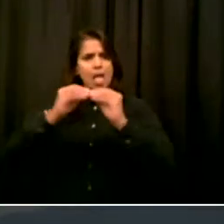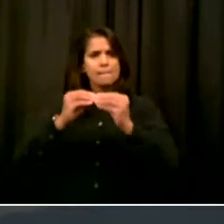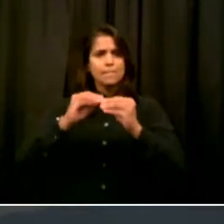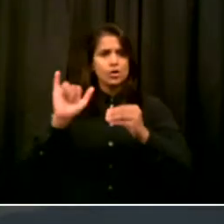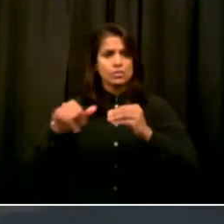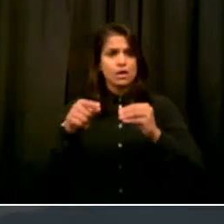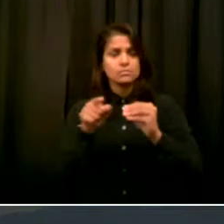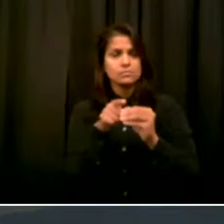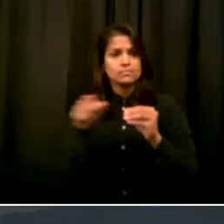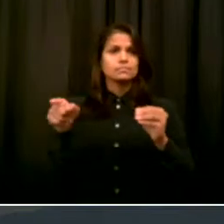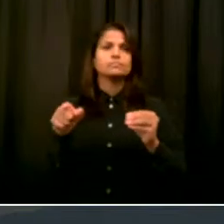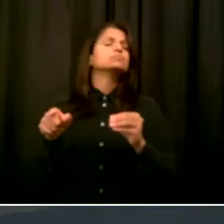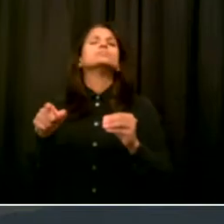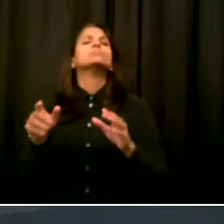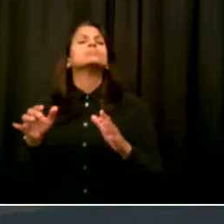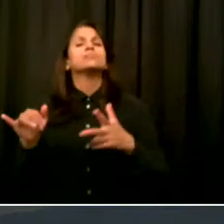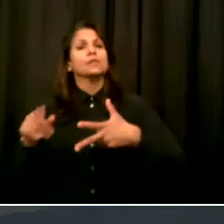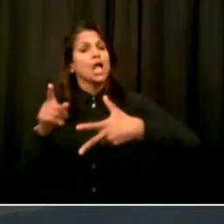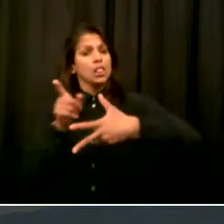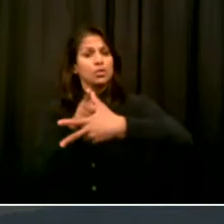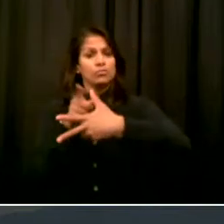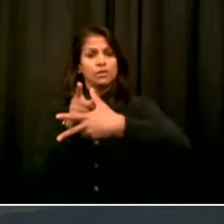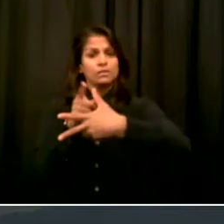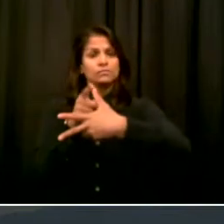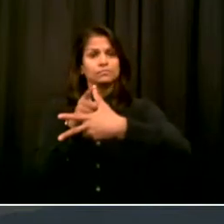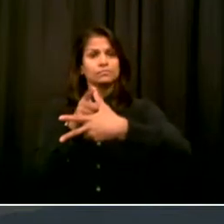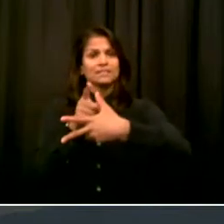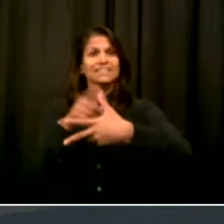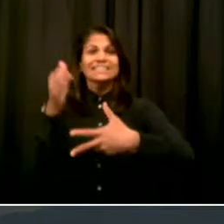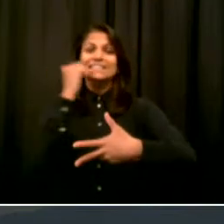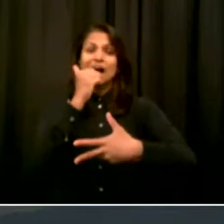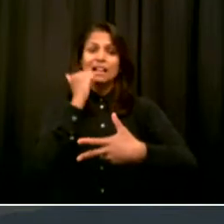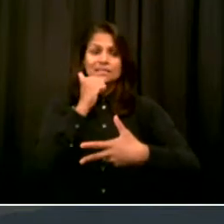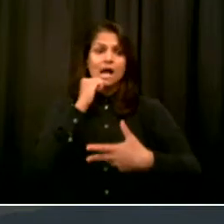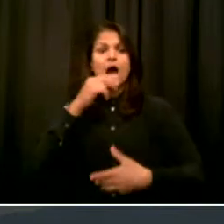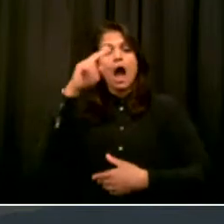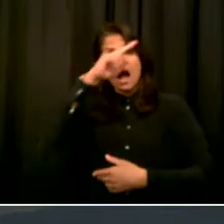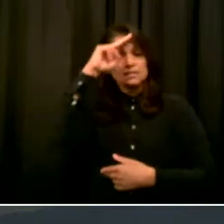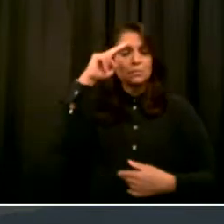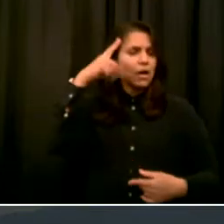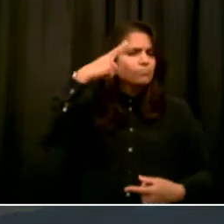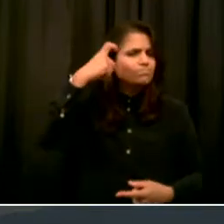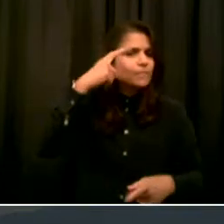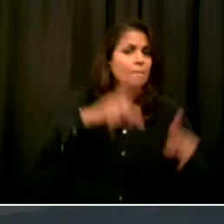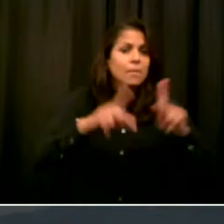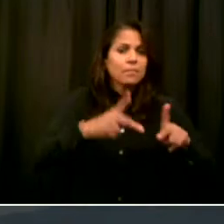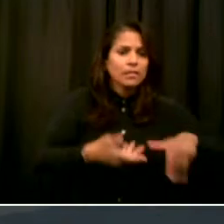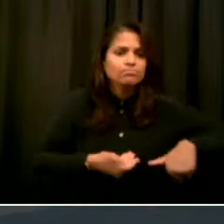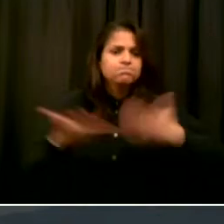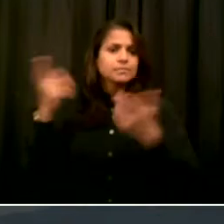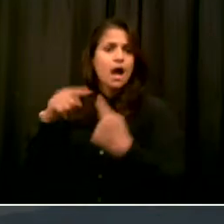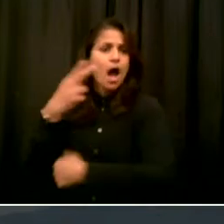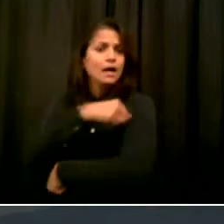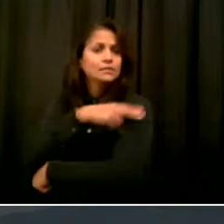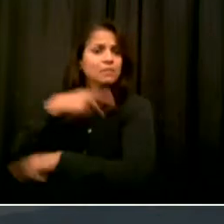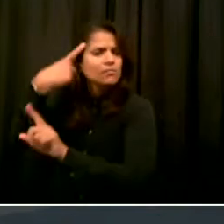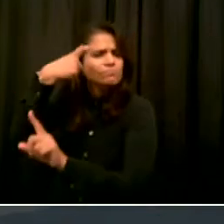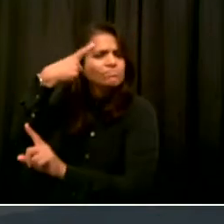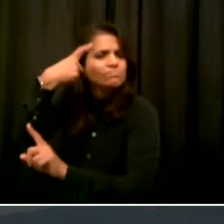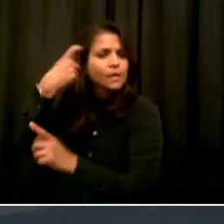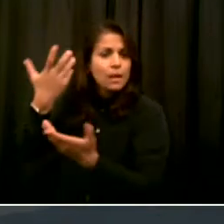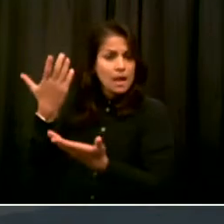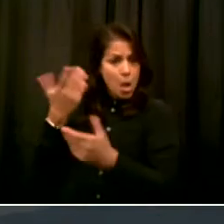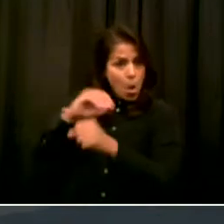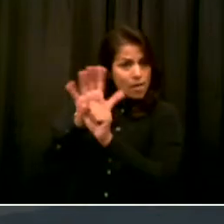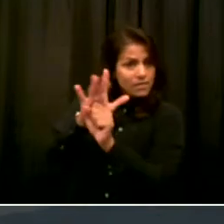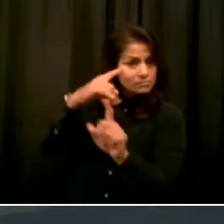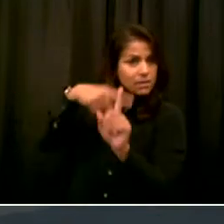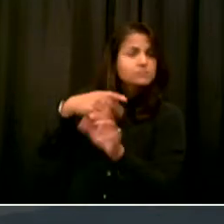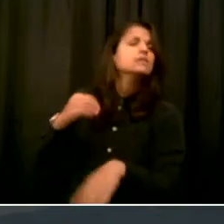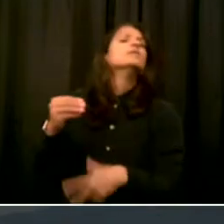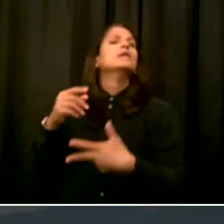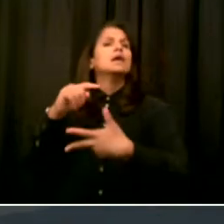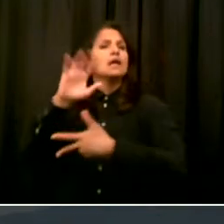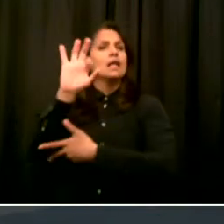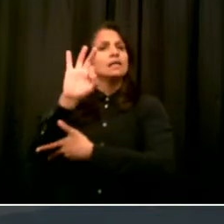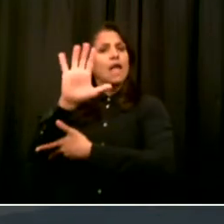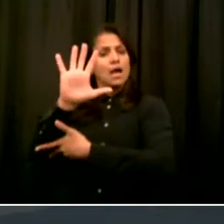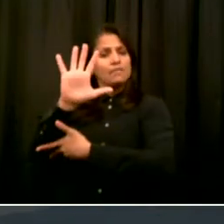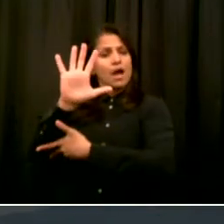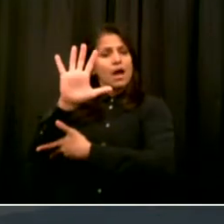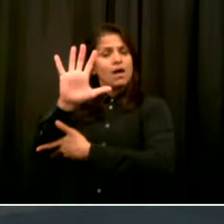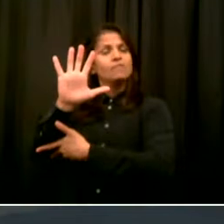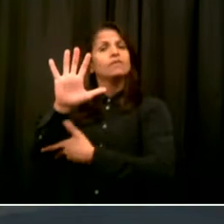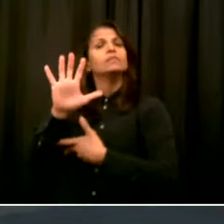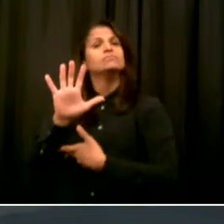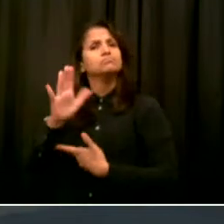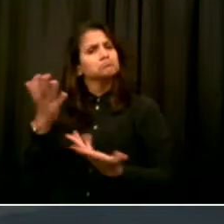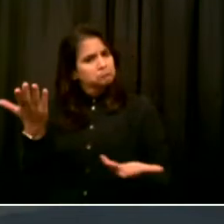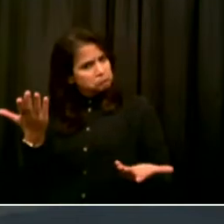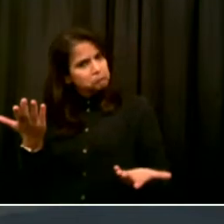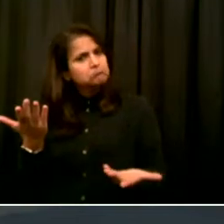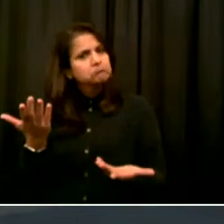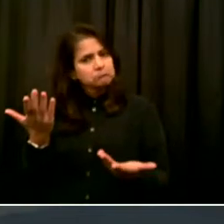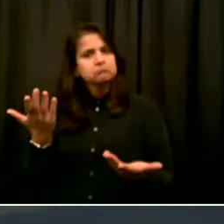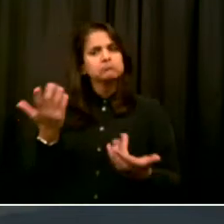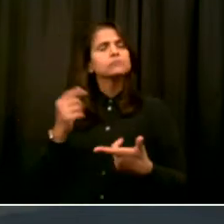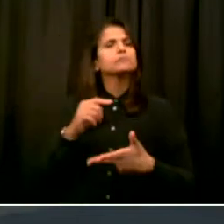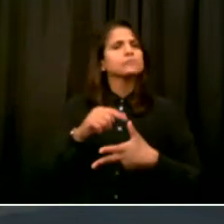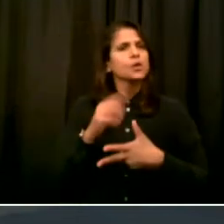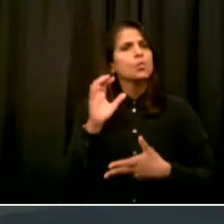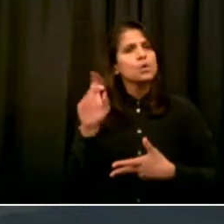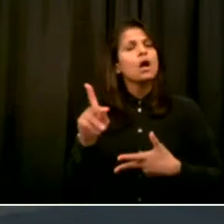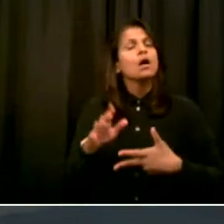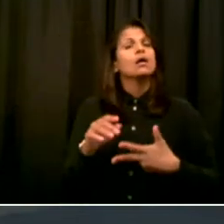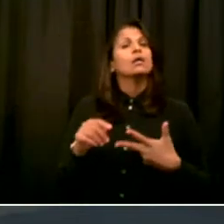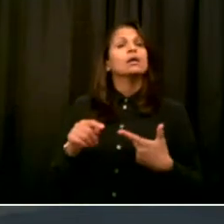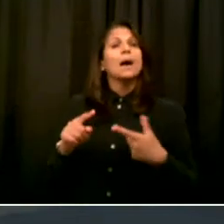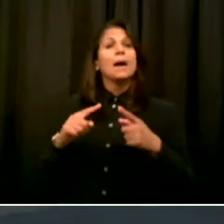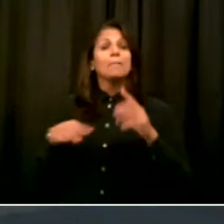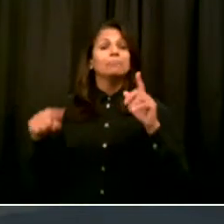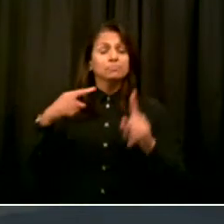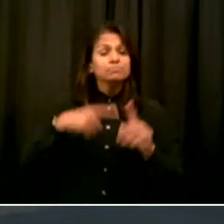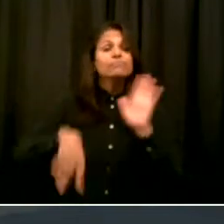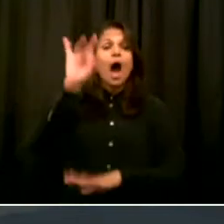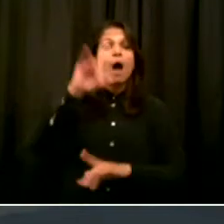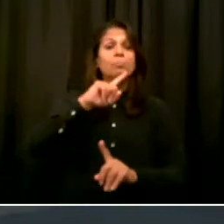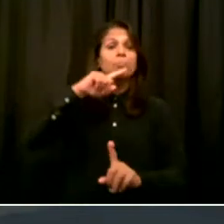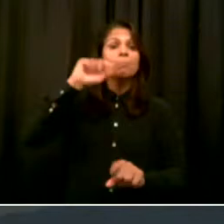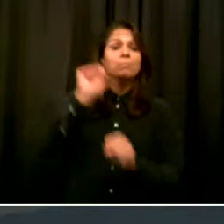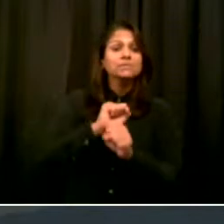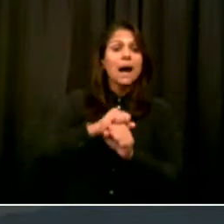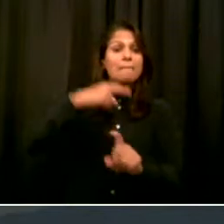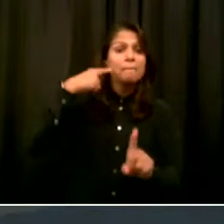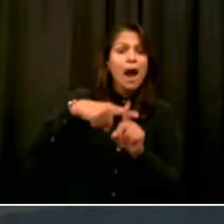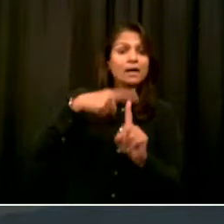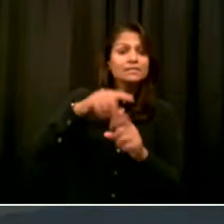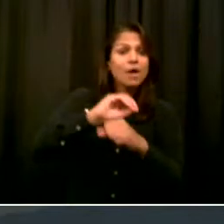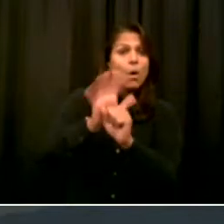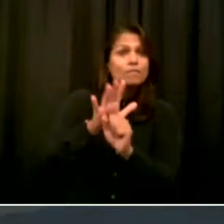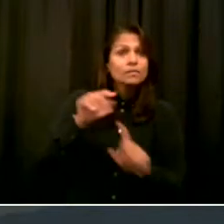INDICATORS. WE HAVE A MIX OF